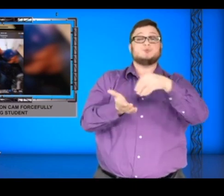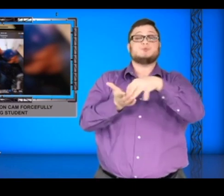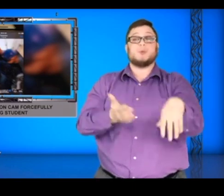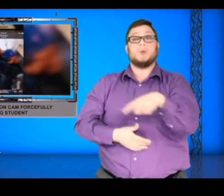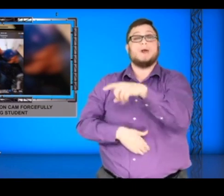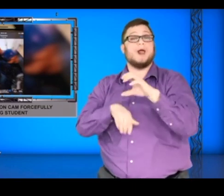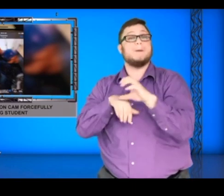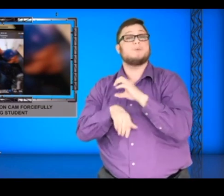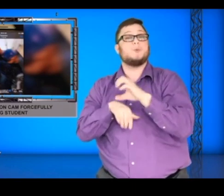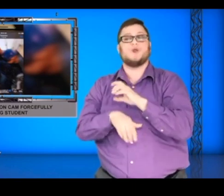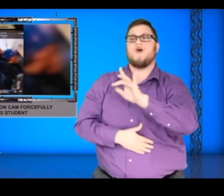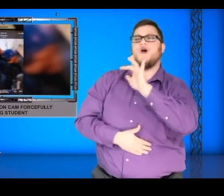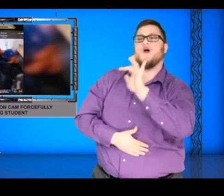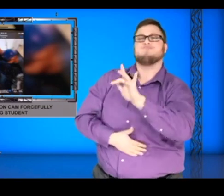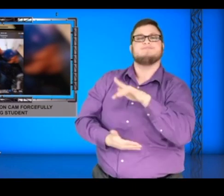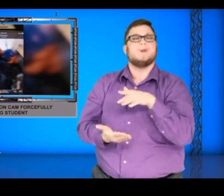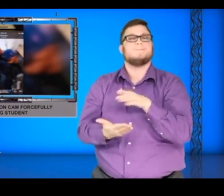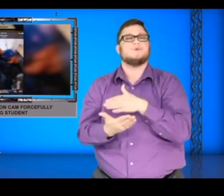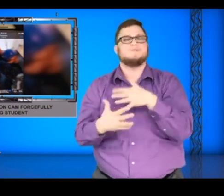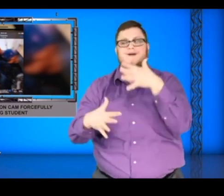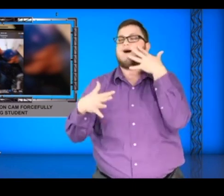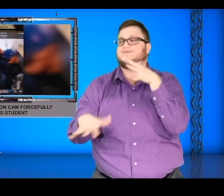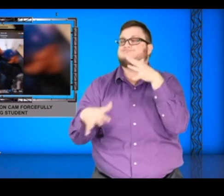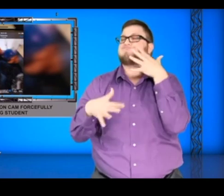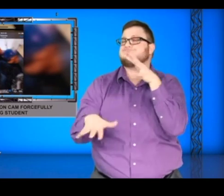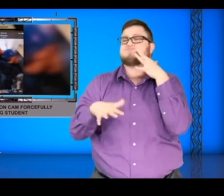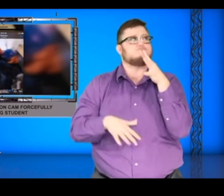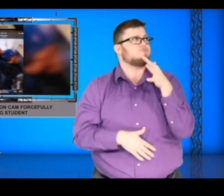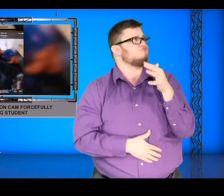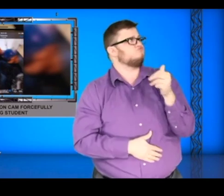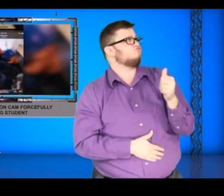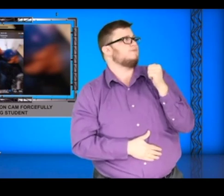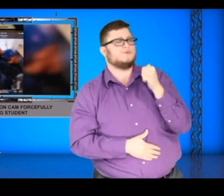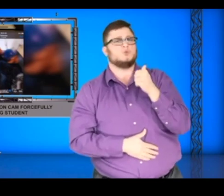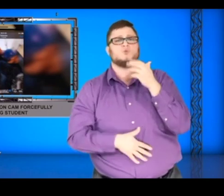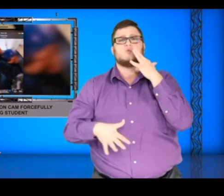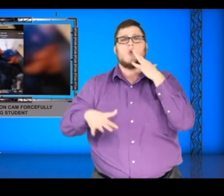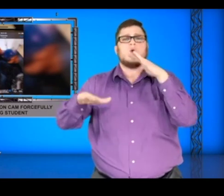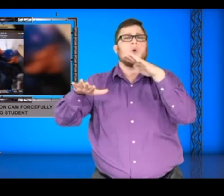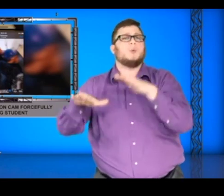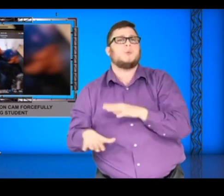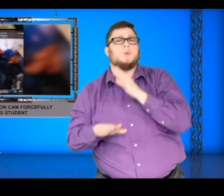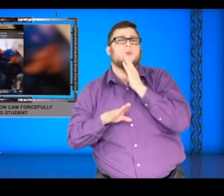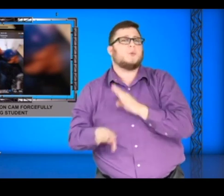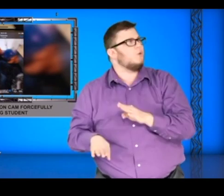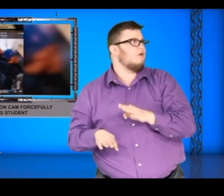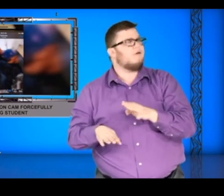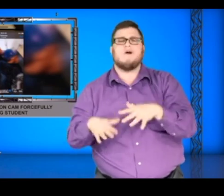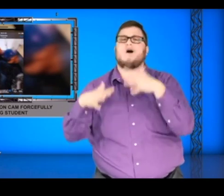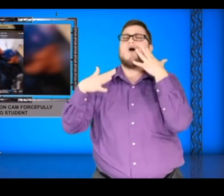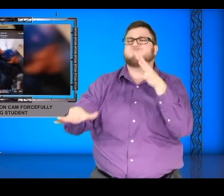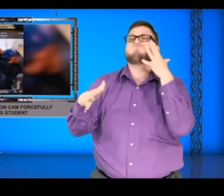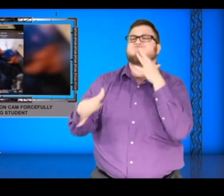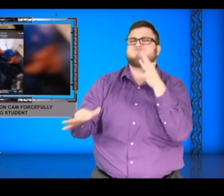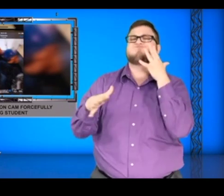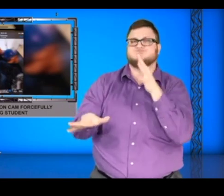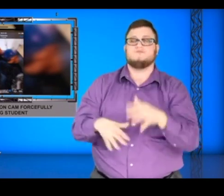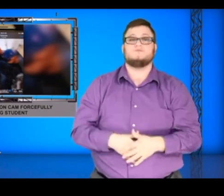on his computer during class and refused to turn it down.